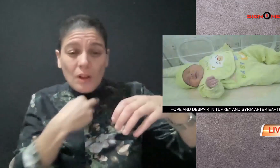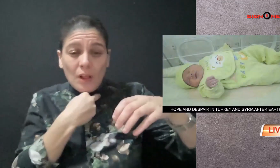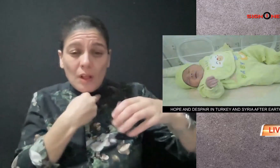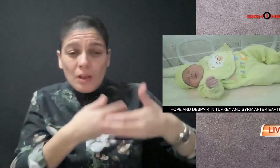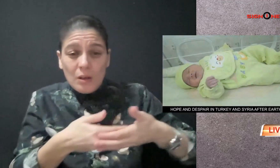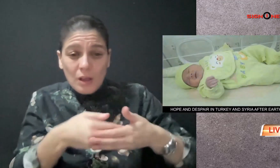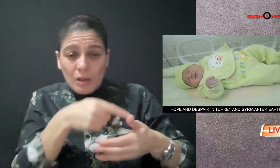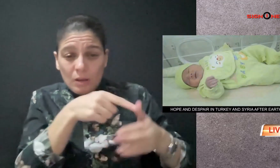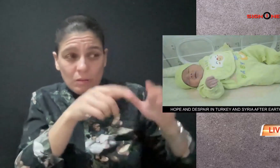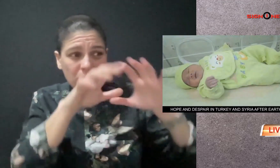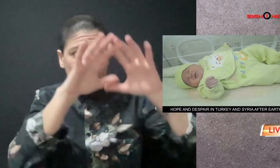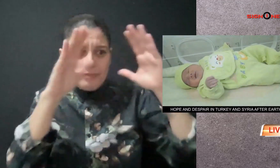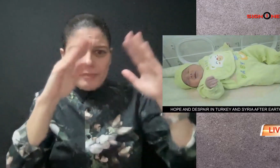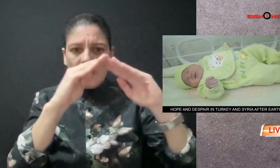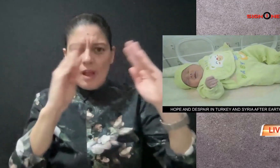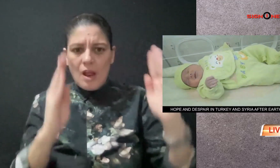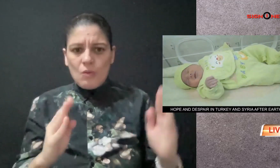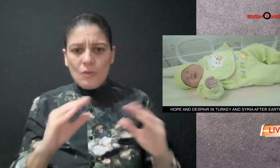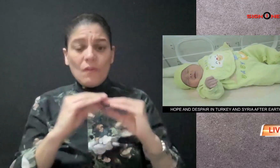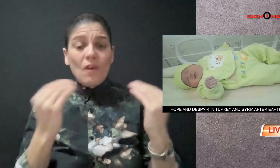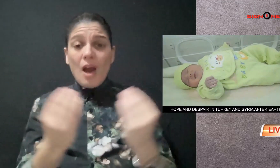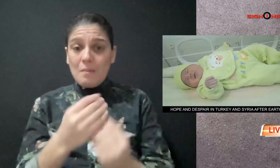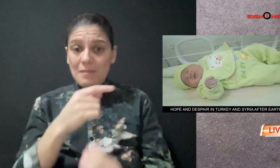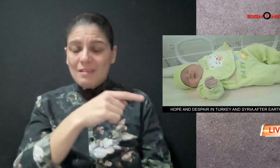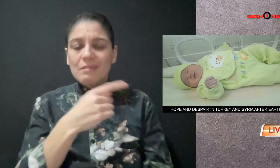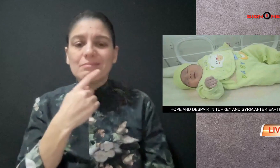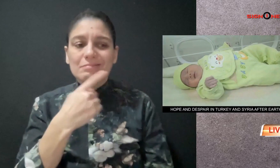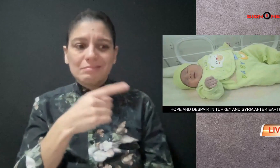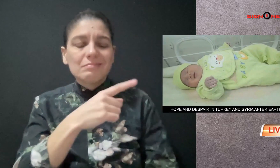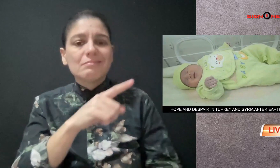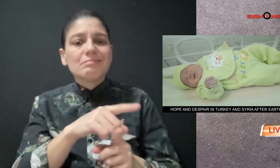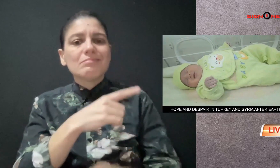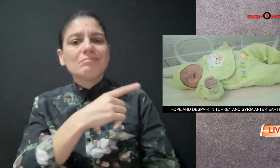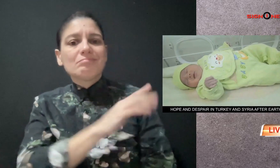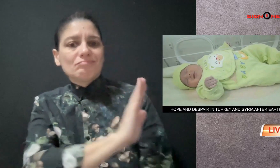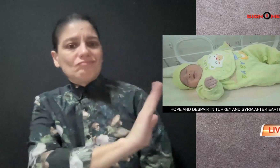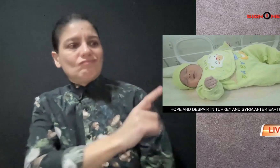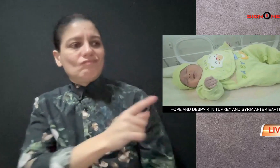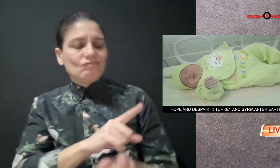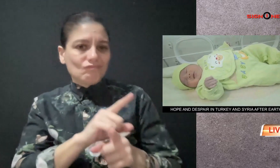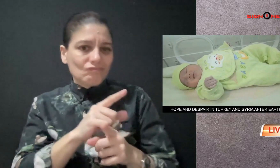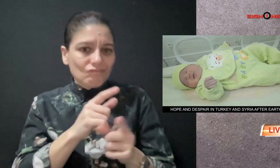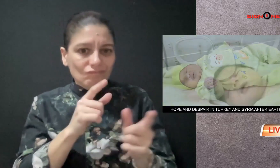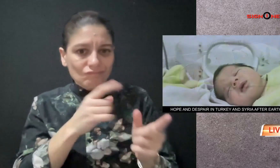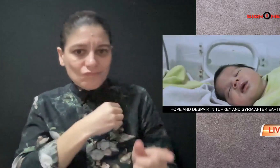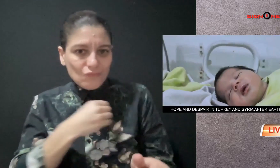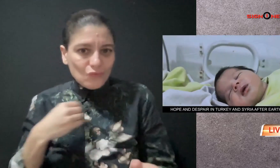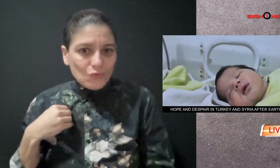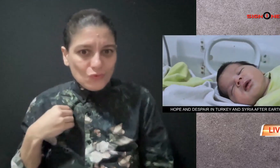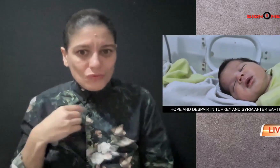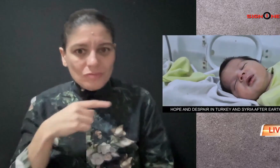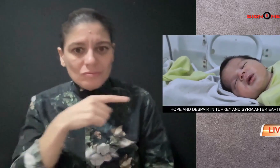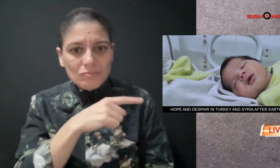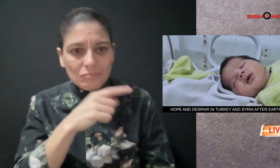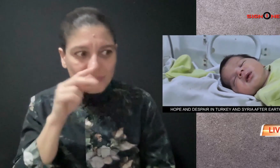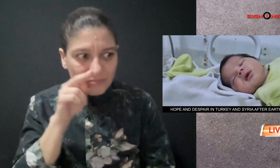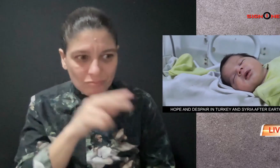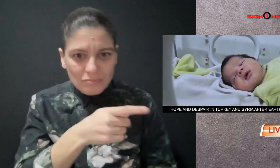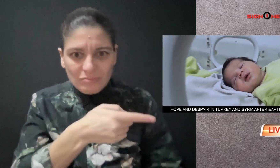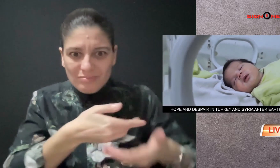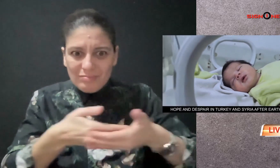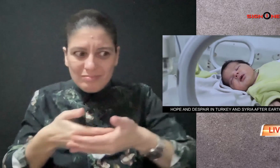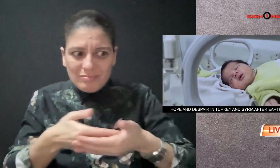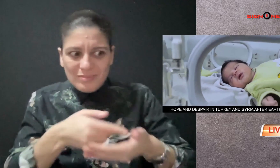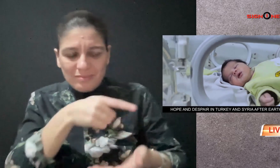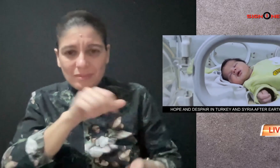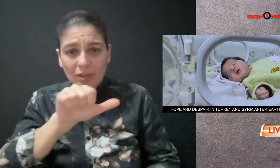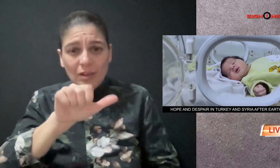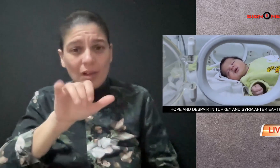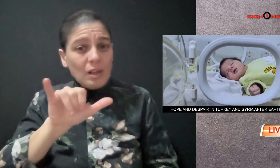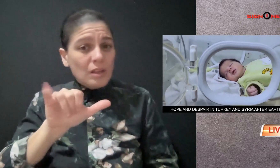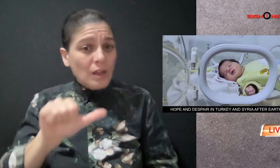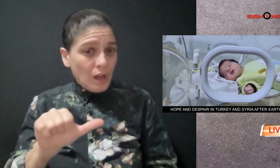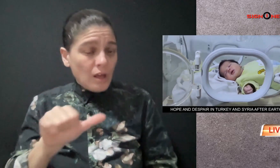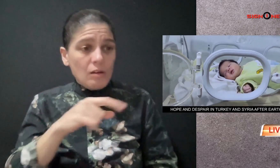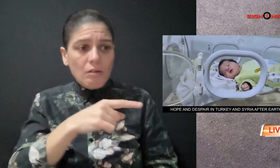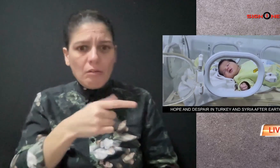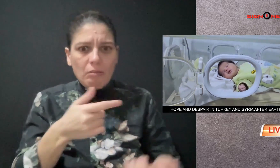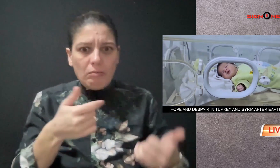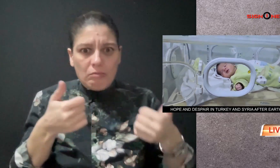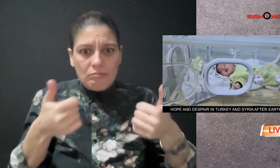hours under the ruins of her family's home a doctor says baby idea is in good condition